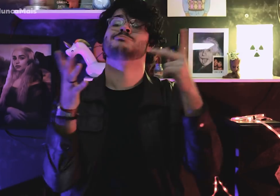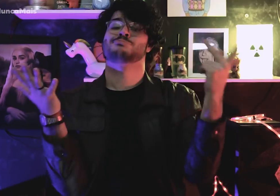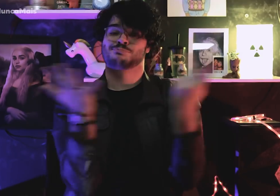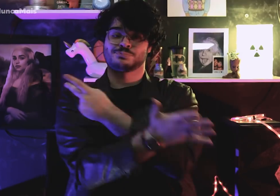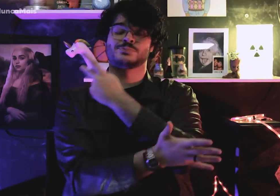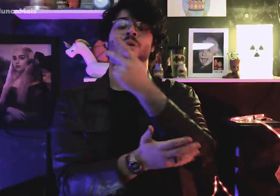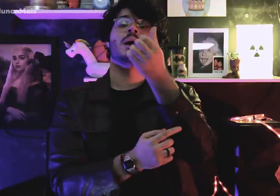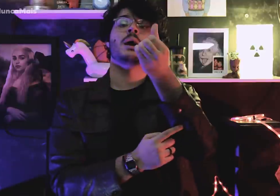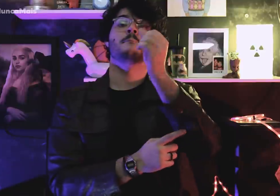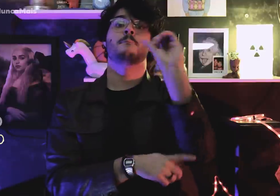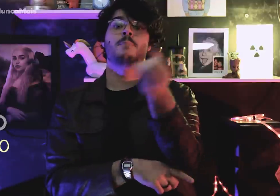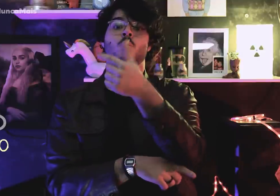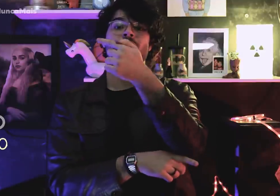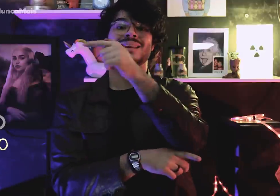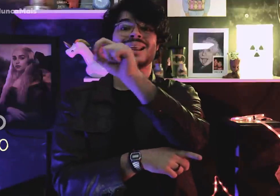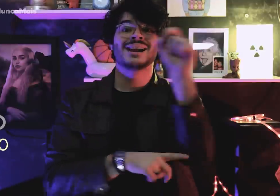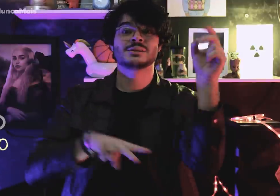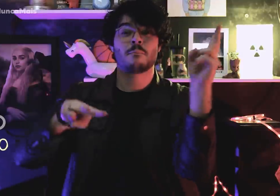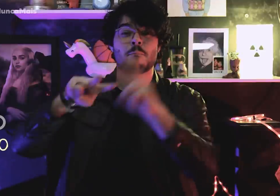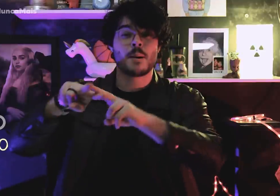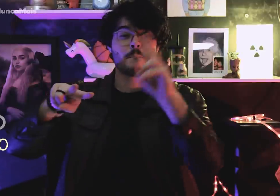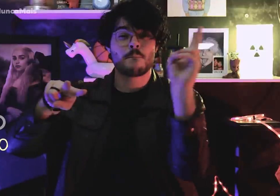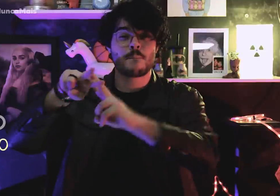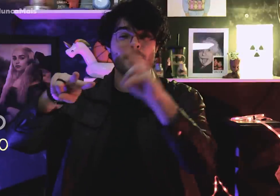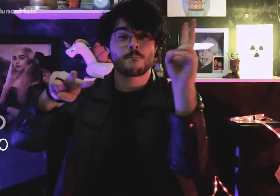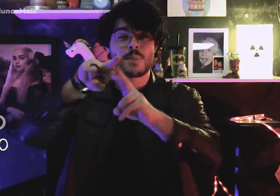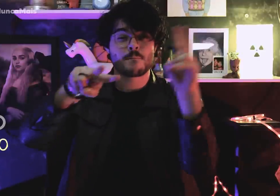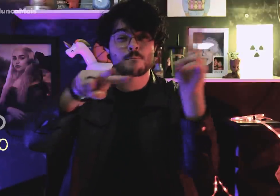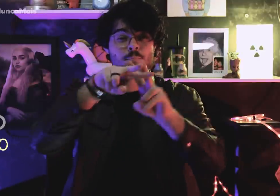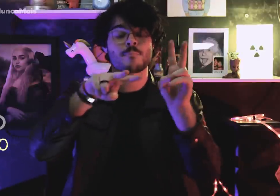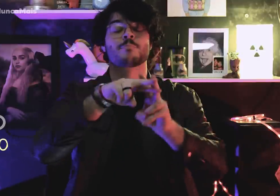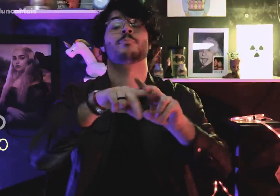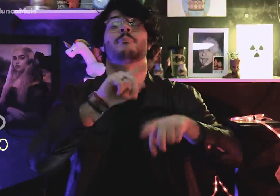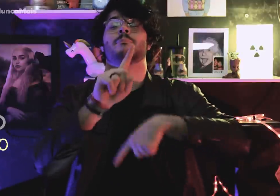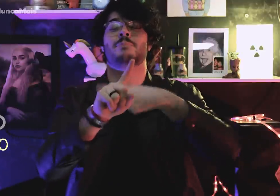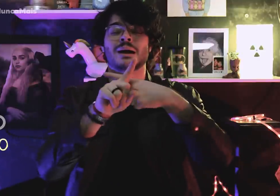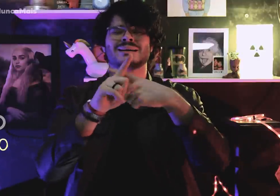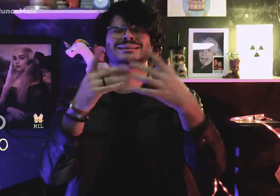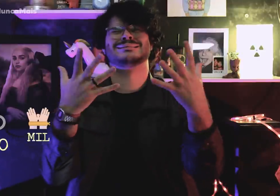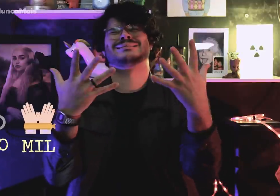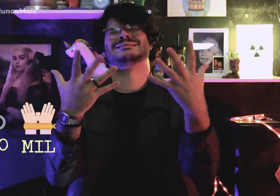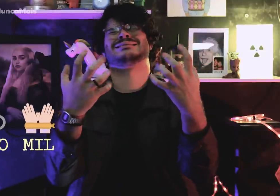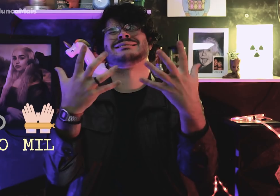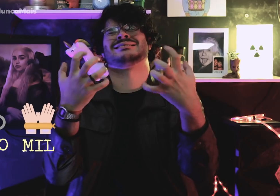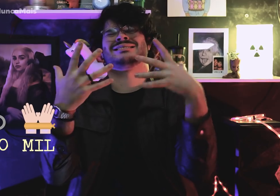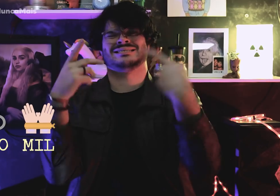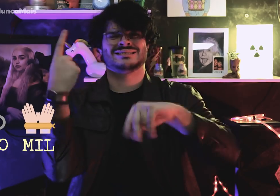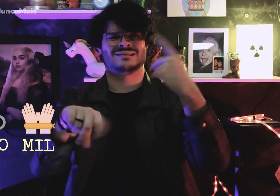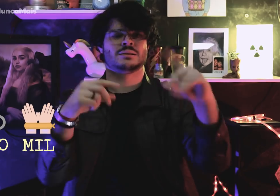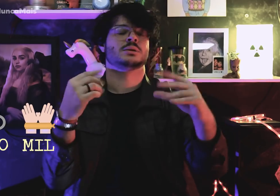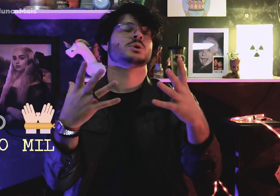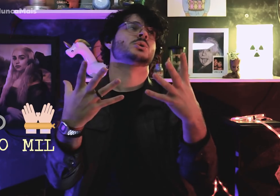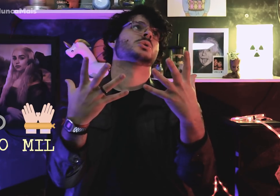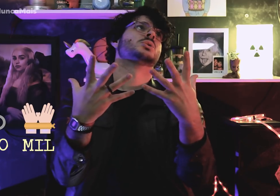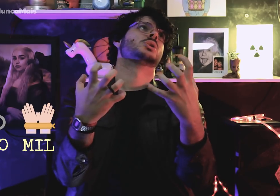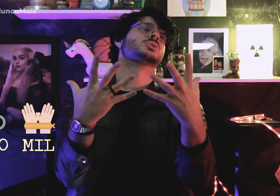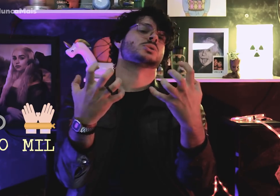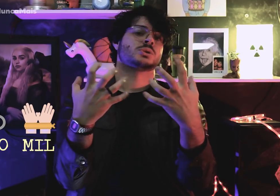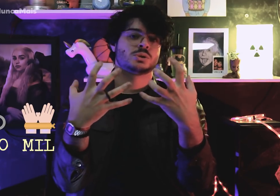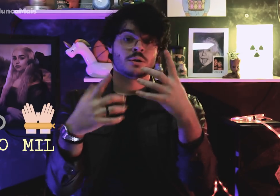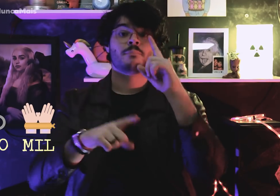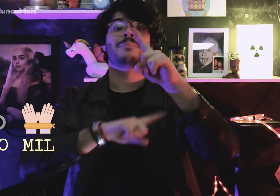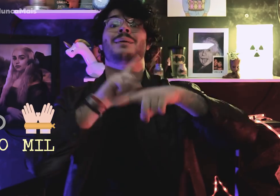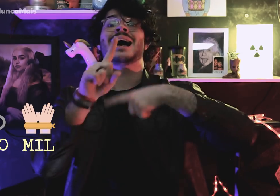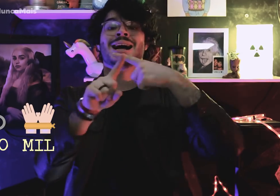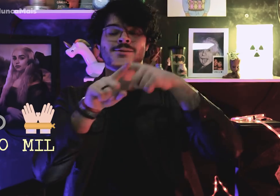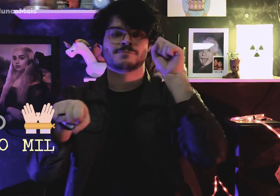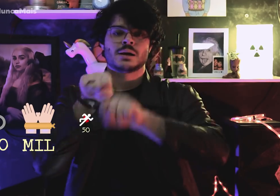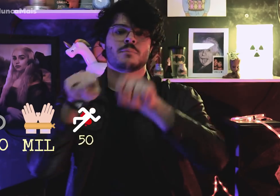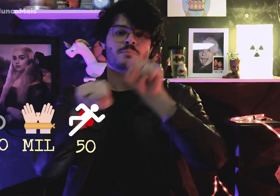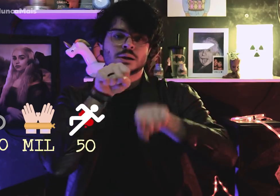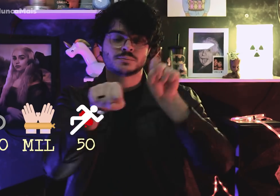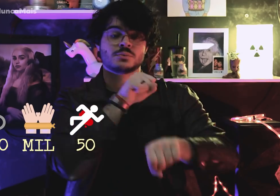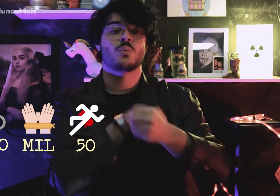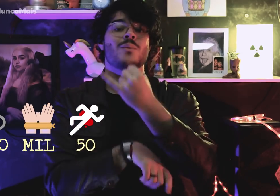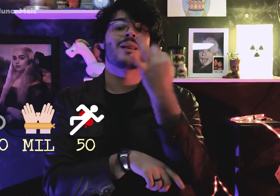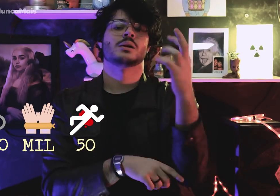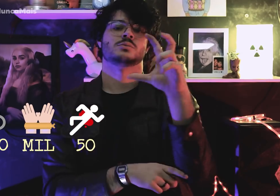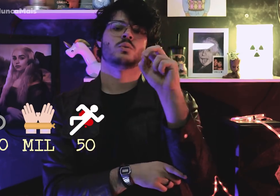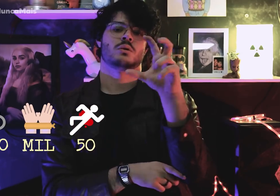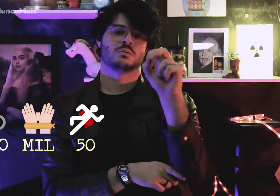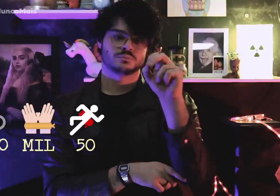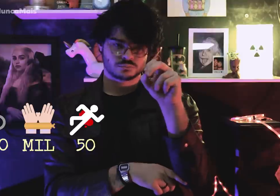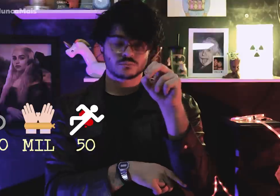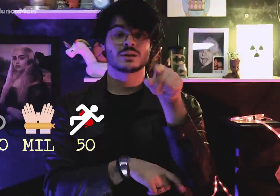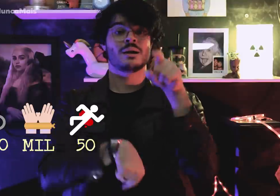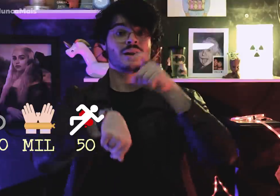With more than 6,700 prisoners, many of them were tortured and 50 murdered,